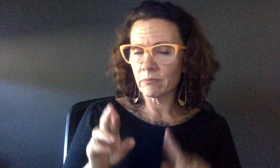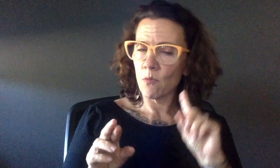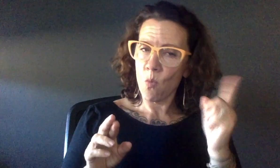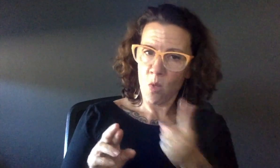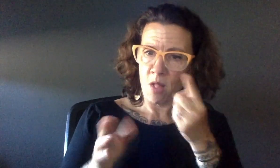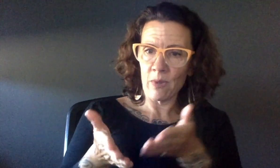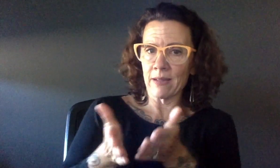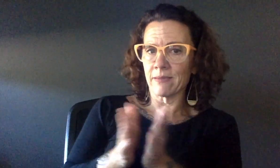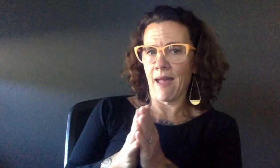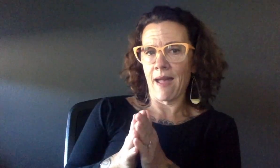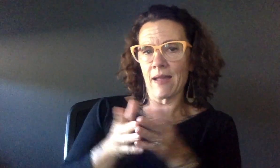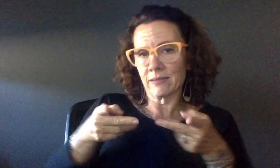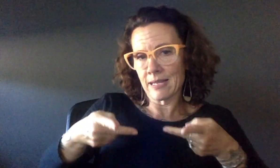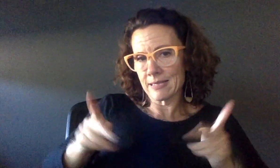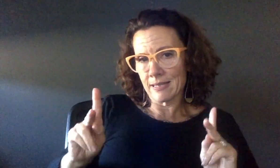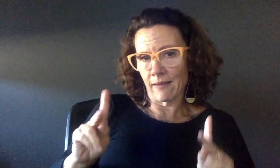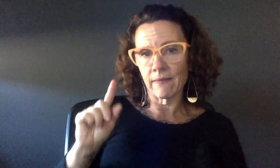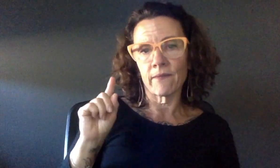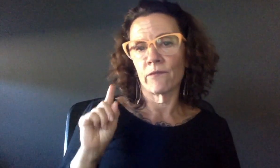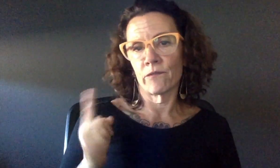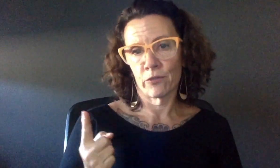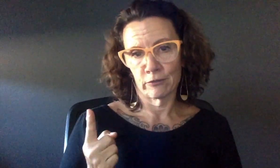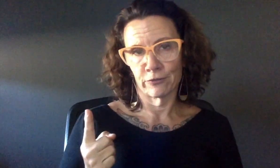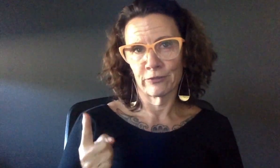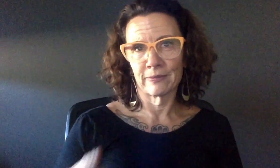without their consent.